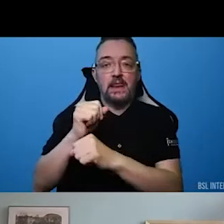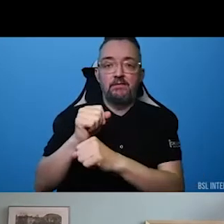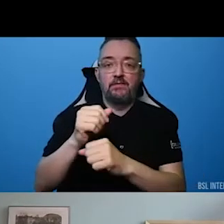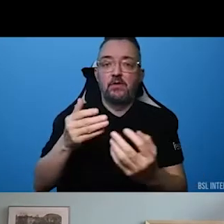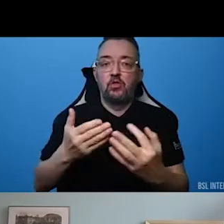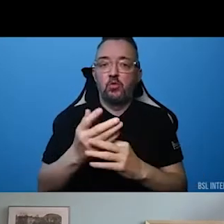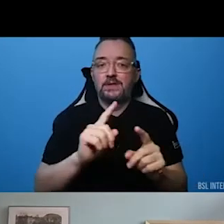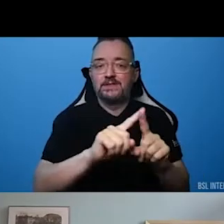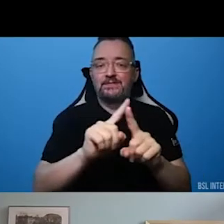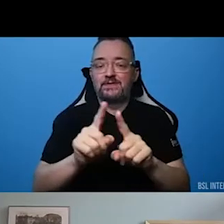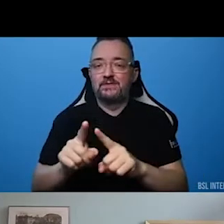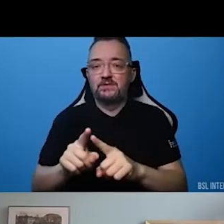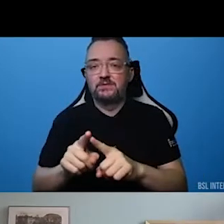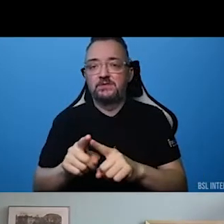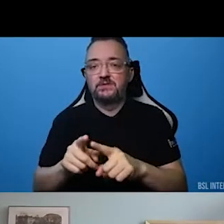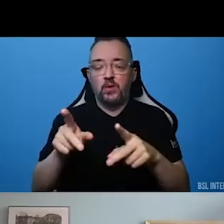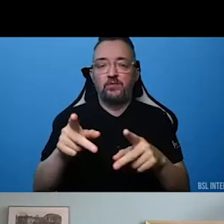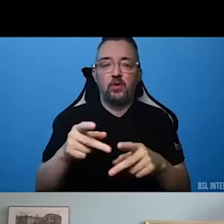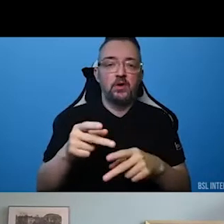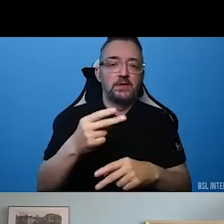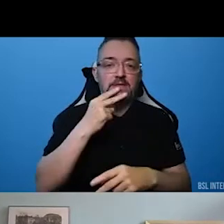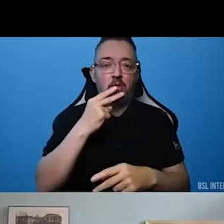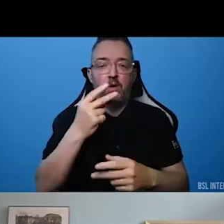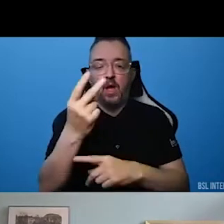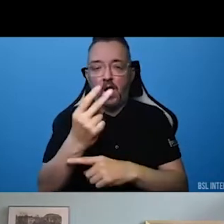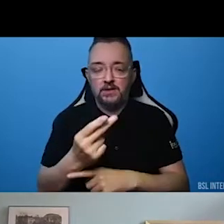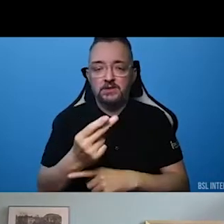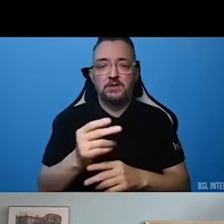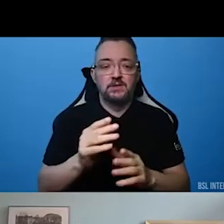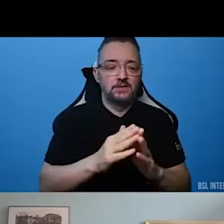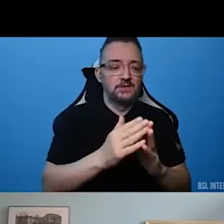on tobacco in art, in literature and in politics.